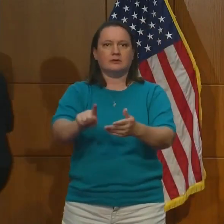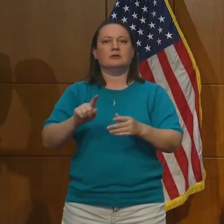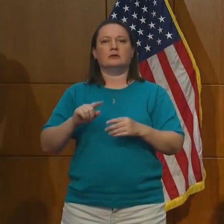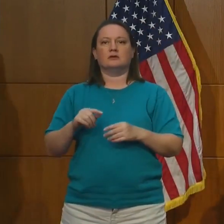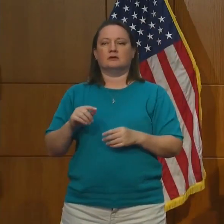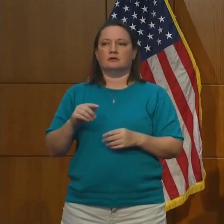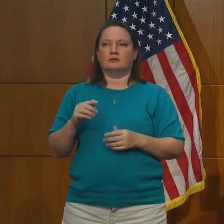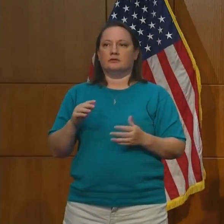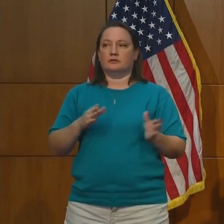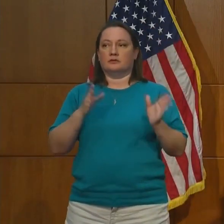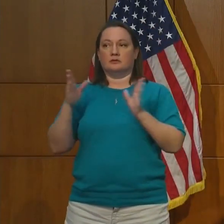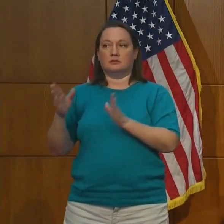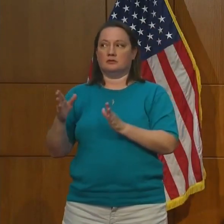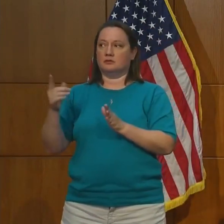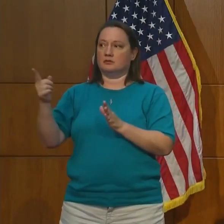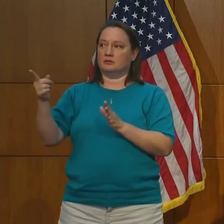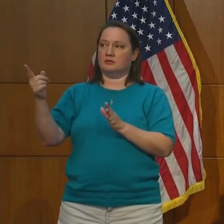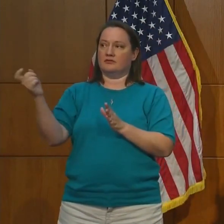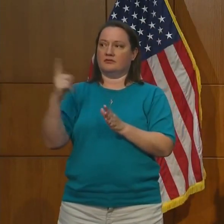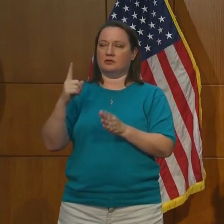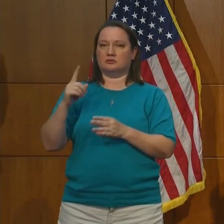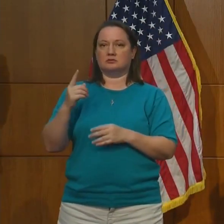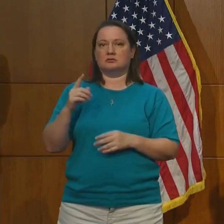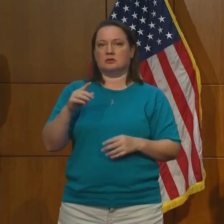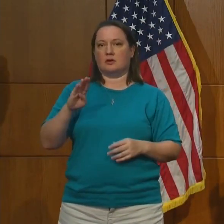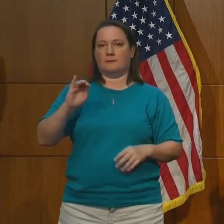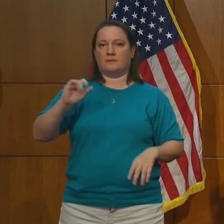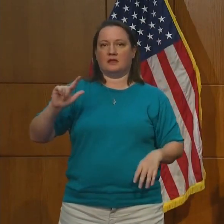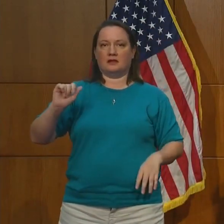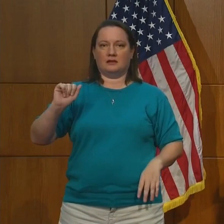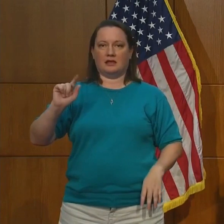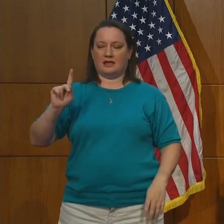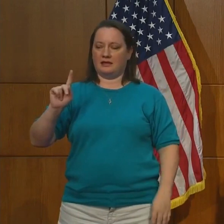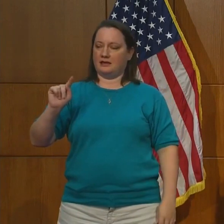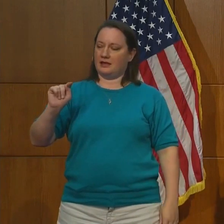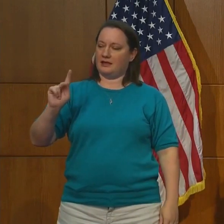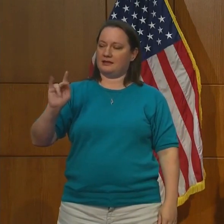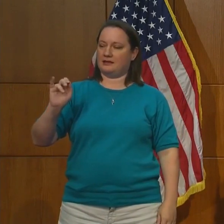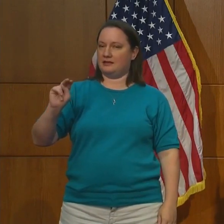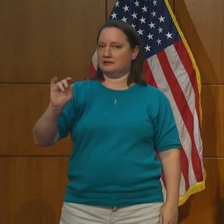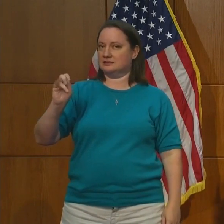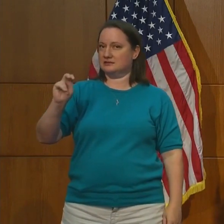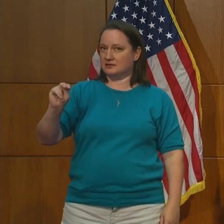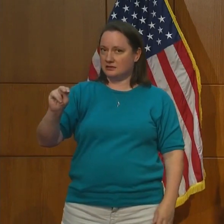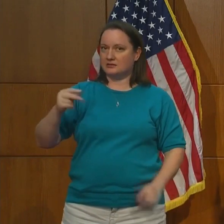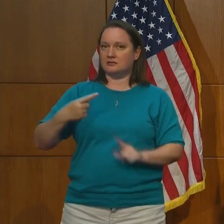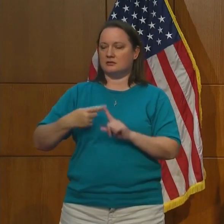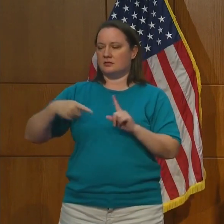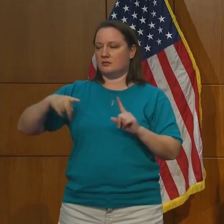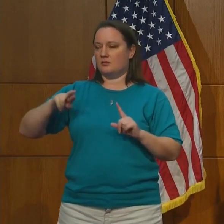NOT. TESTING THE RIVER ON BOARD FOR THE INITIAL FIND ABOUT.